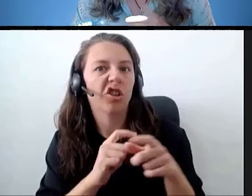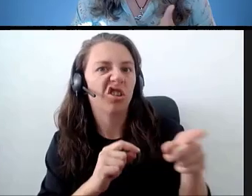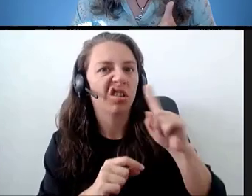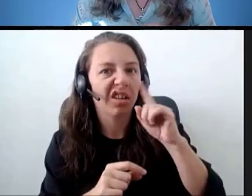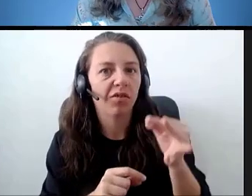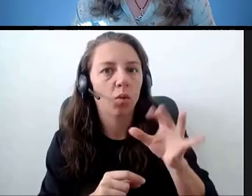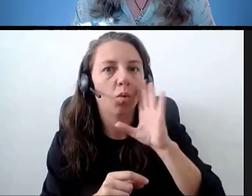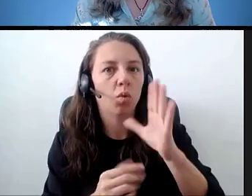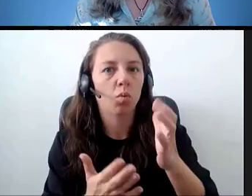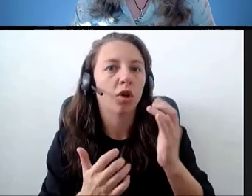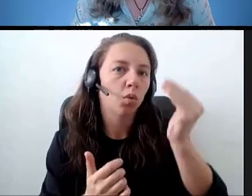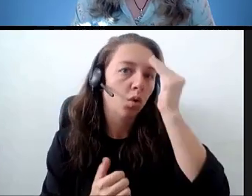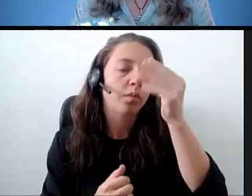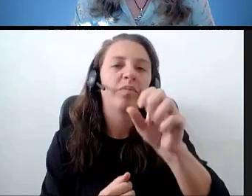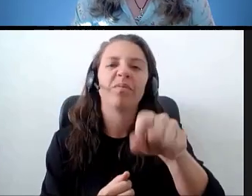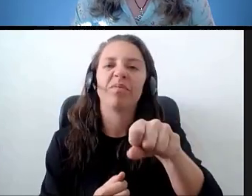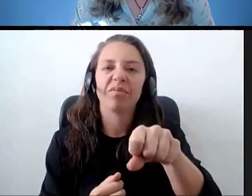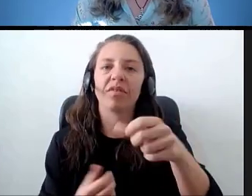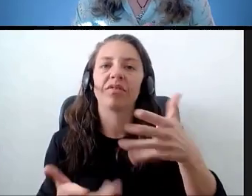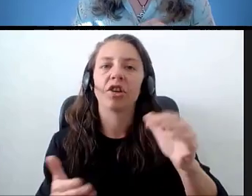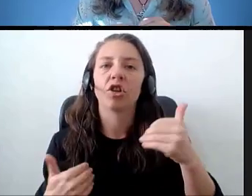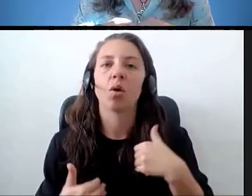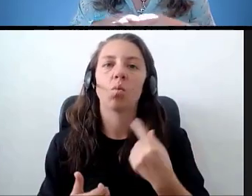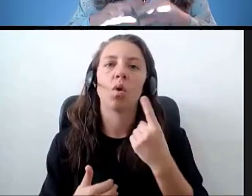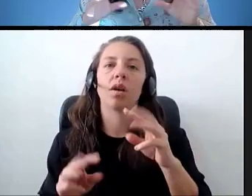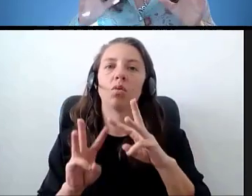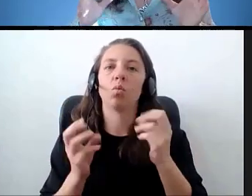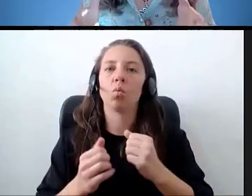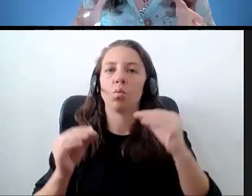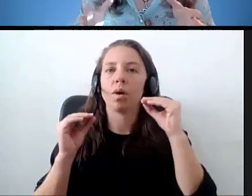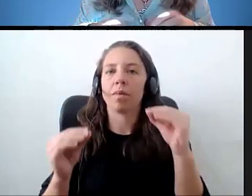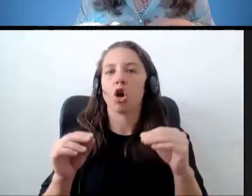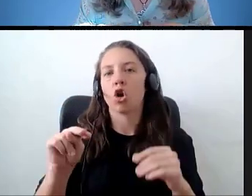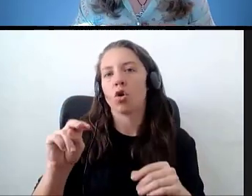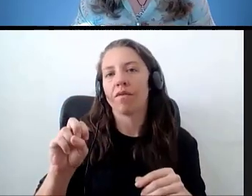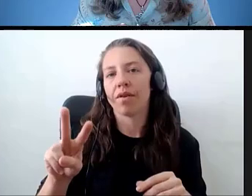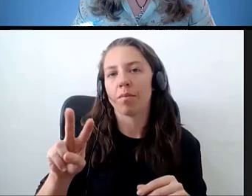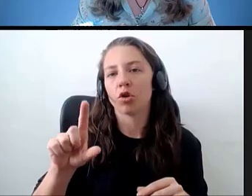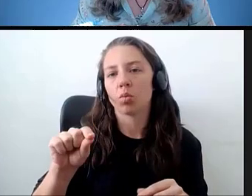one webinar in November of 2023, and that provided an overview of these changes.